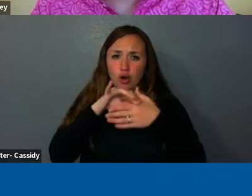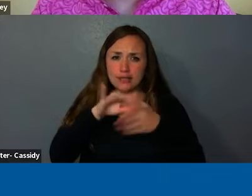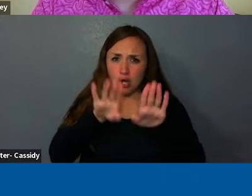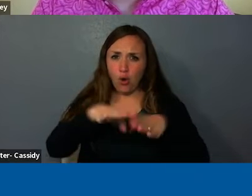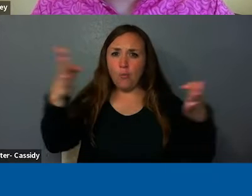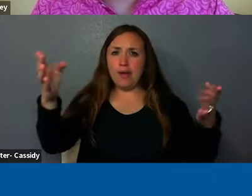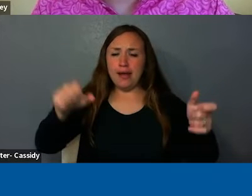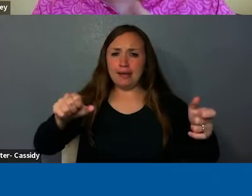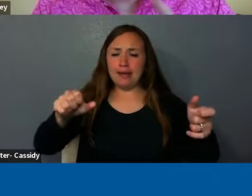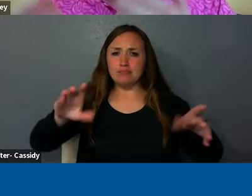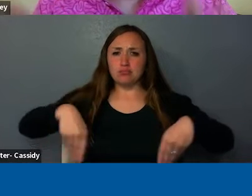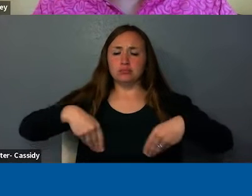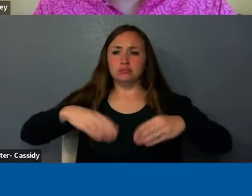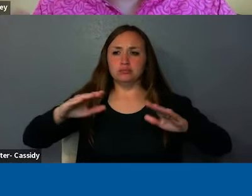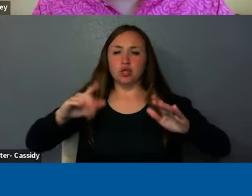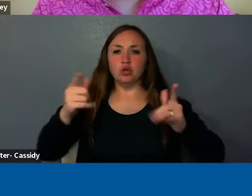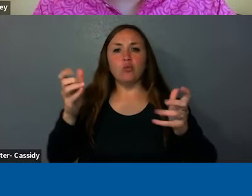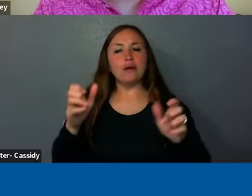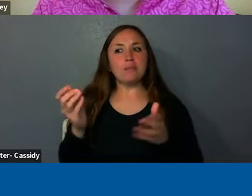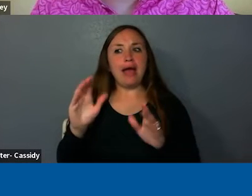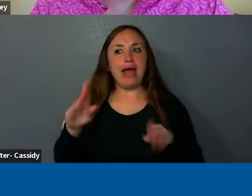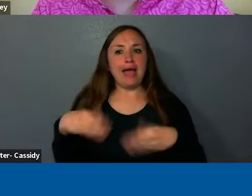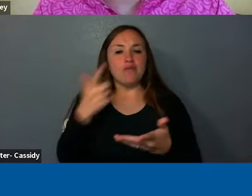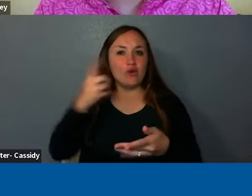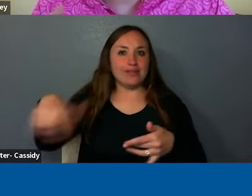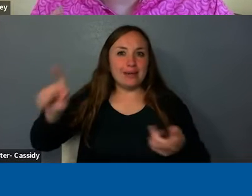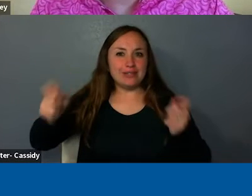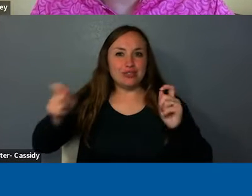You wanna give... You wanna create best guesses for creating experiences